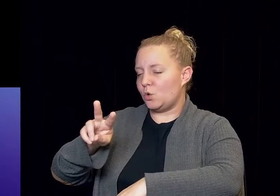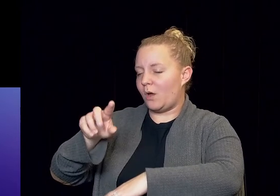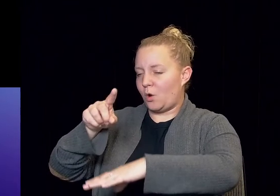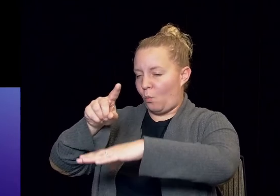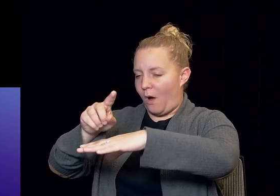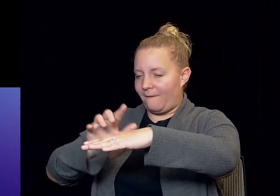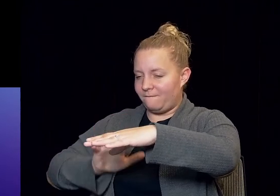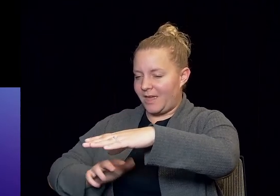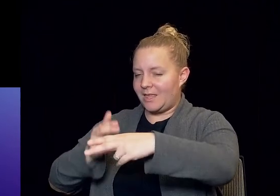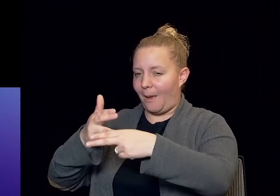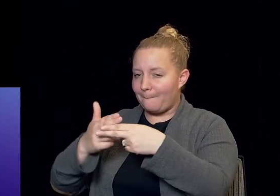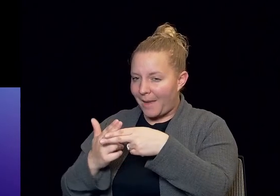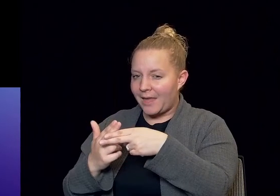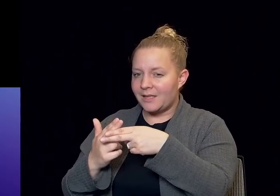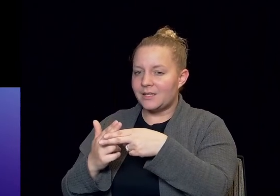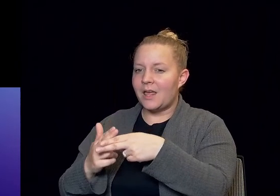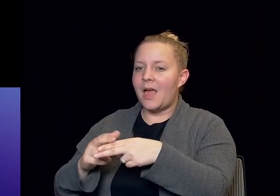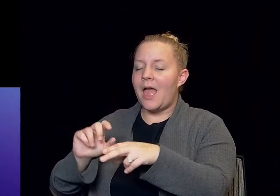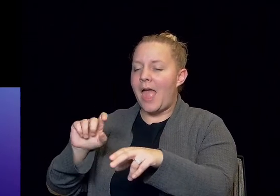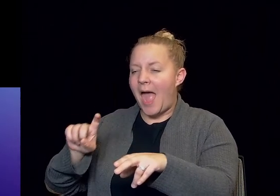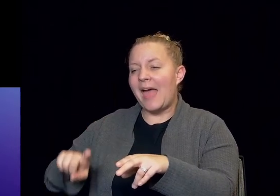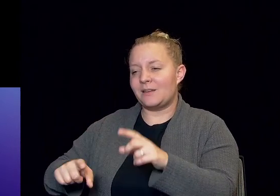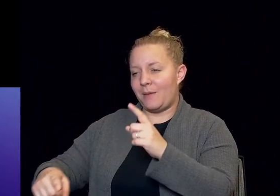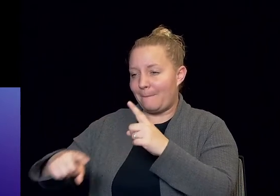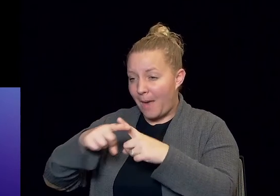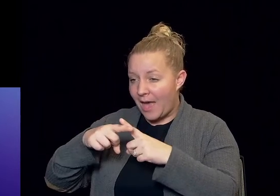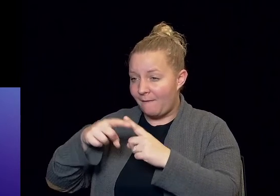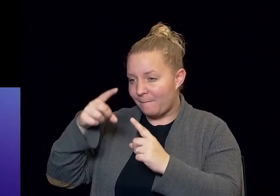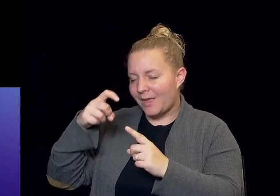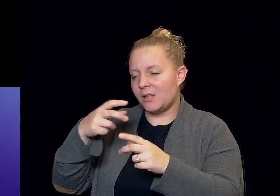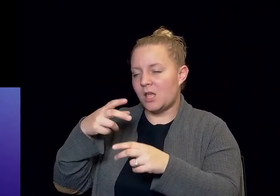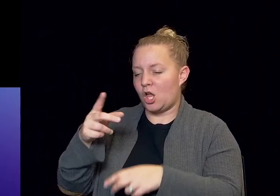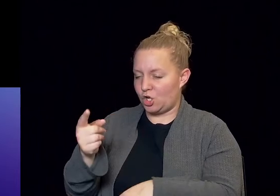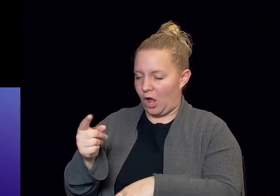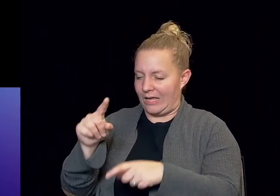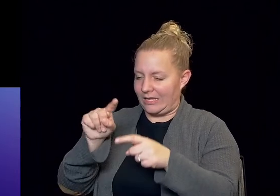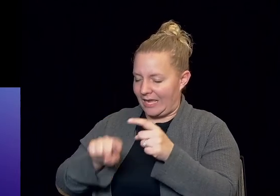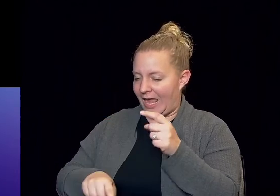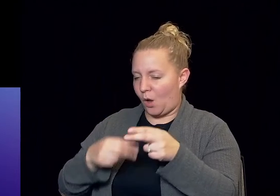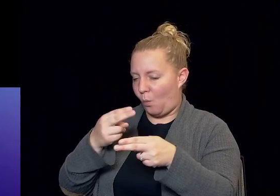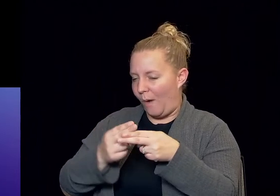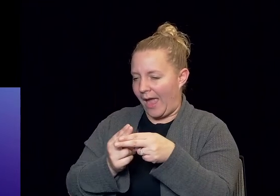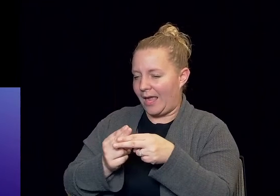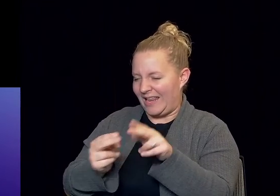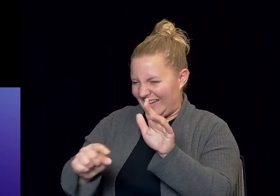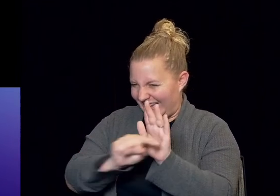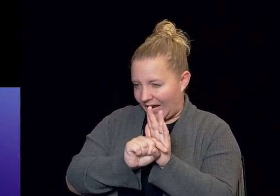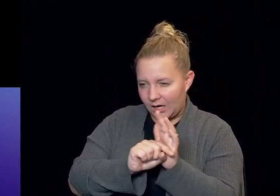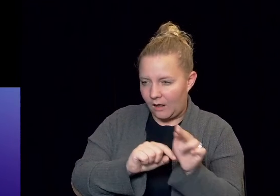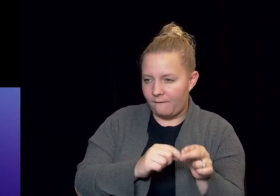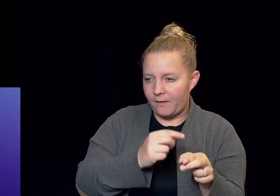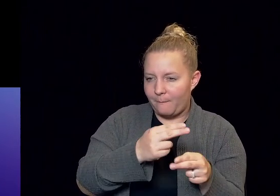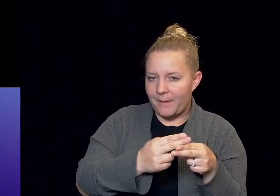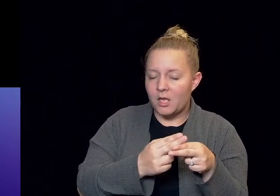weigh negative pounds. So, your sentence should say something like "the dog on Mars would weigh